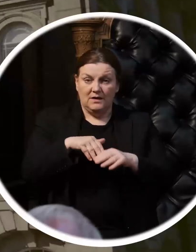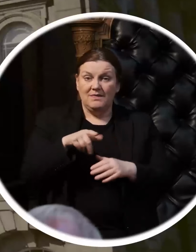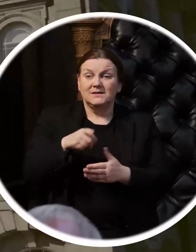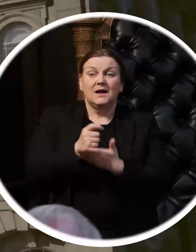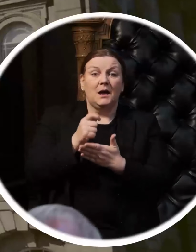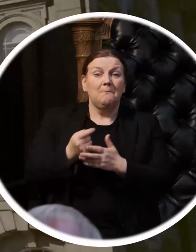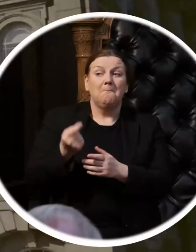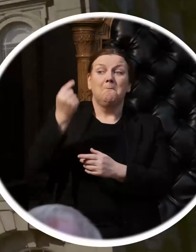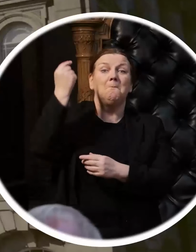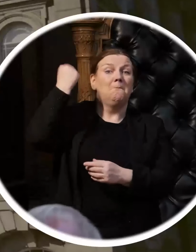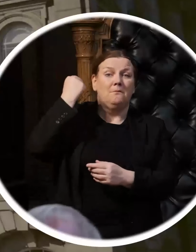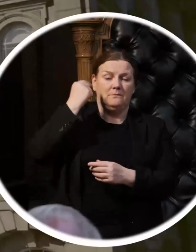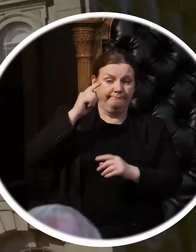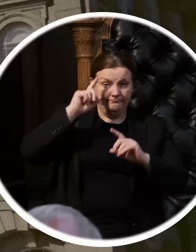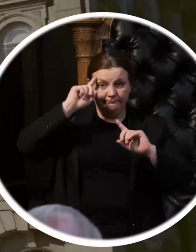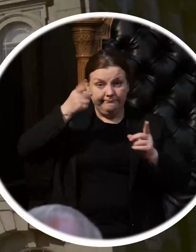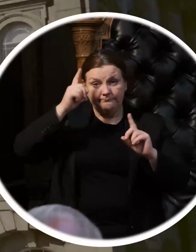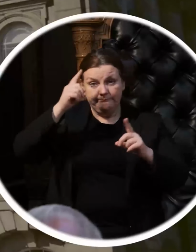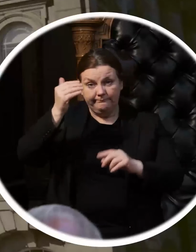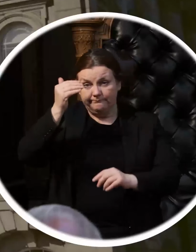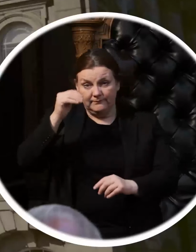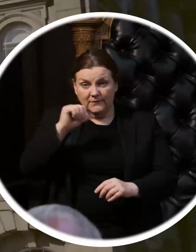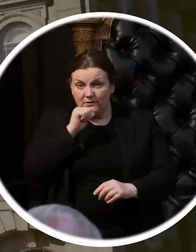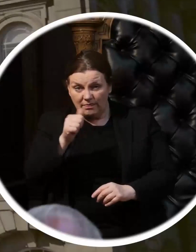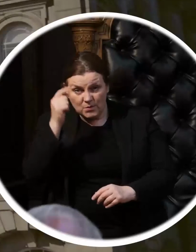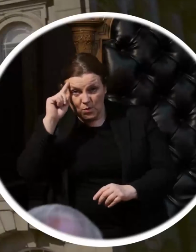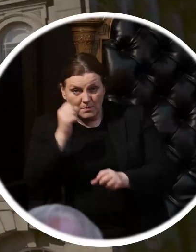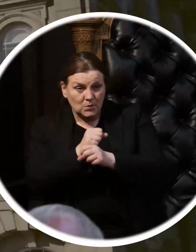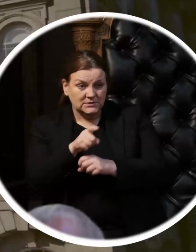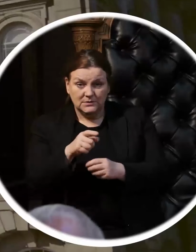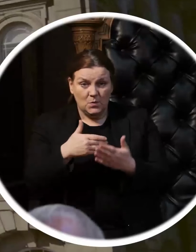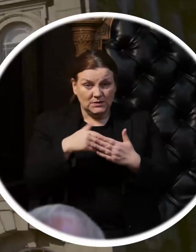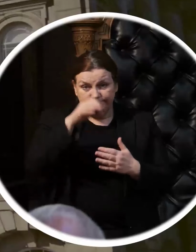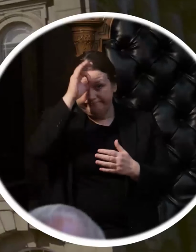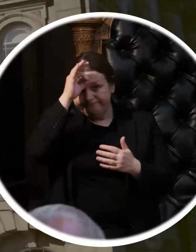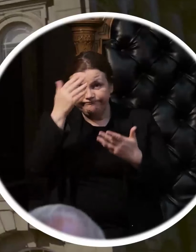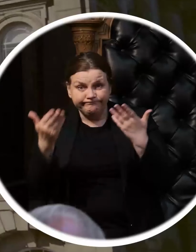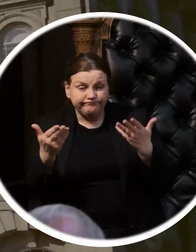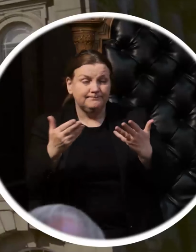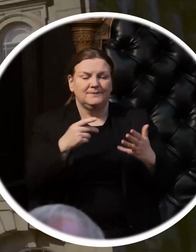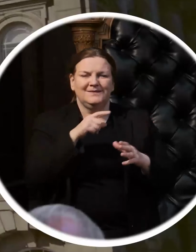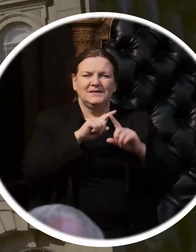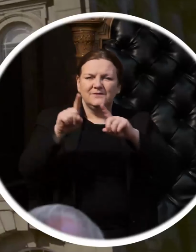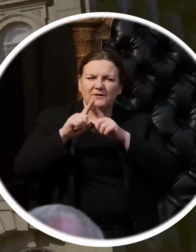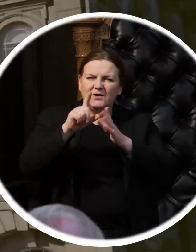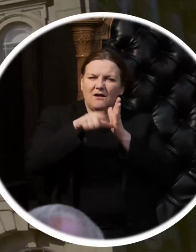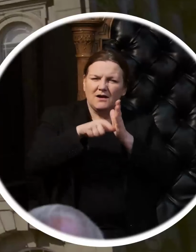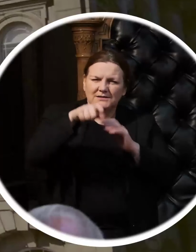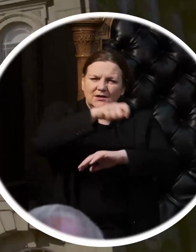And so the reason that we have these different architectural styles is really a form of experimentation.